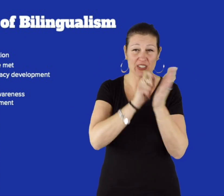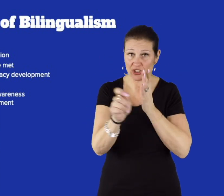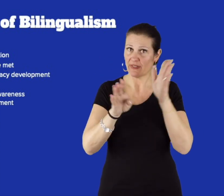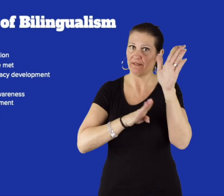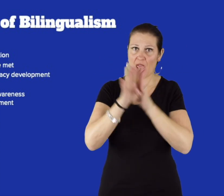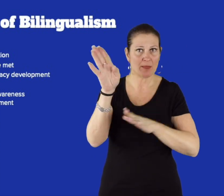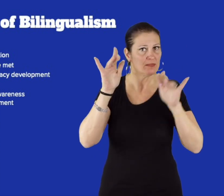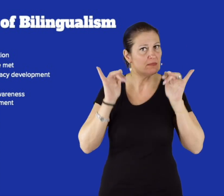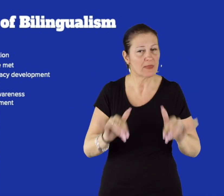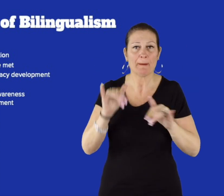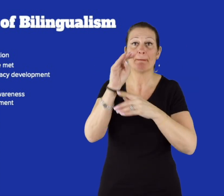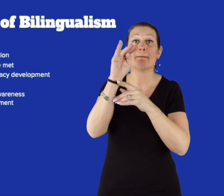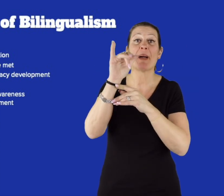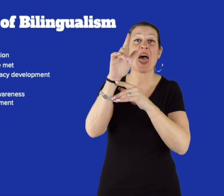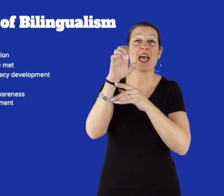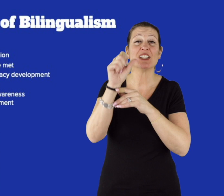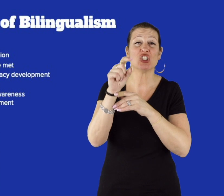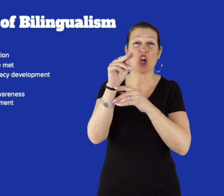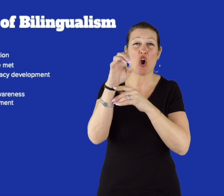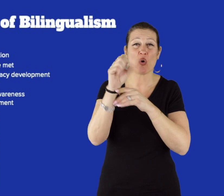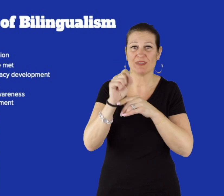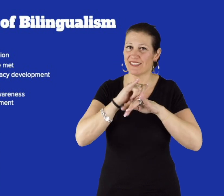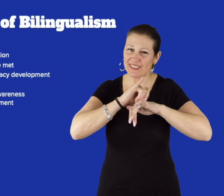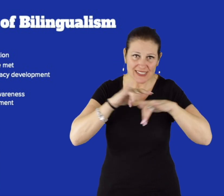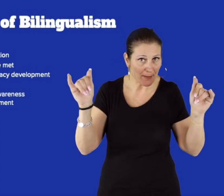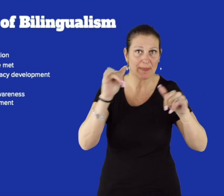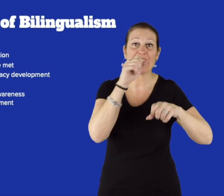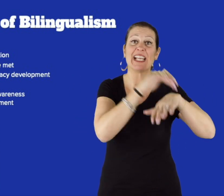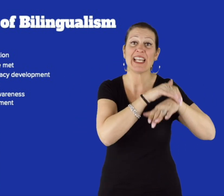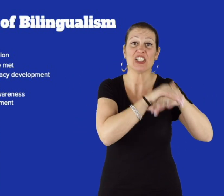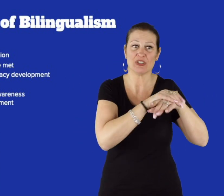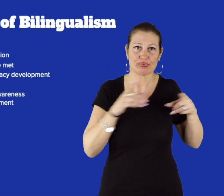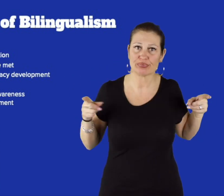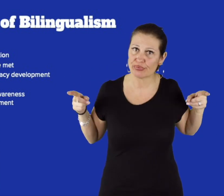literacy development, and still allows for language milestones to be accomplished on time.